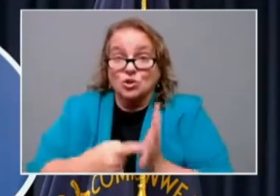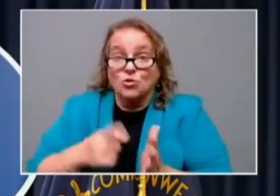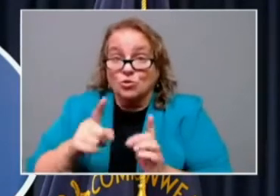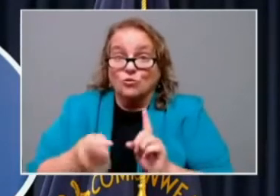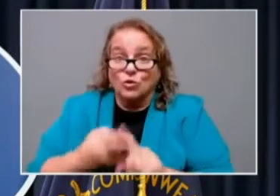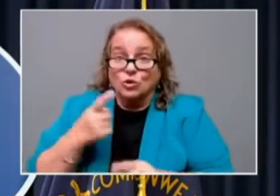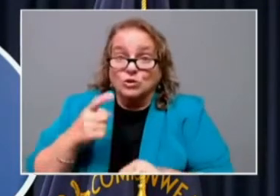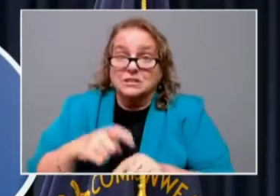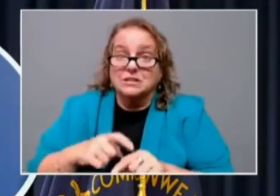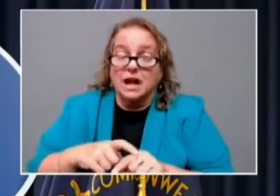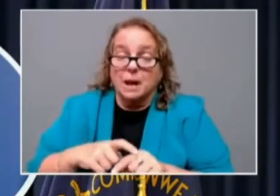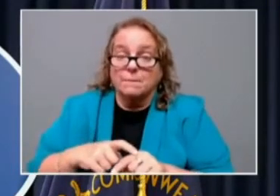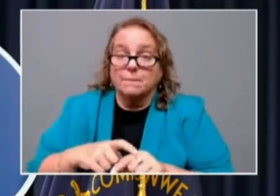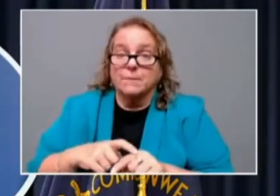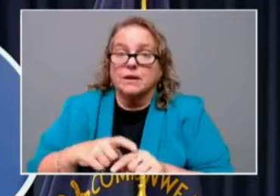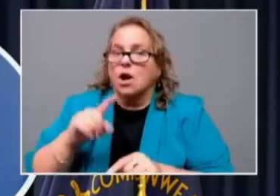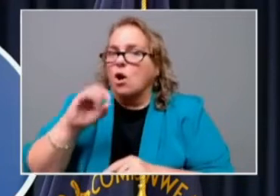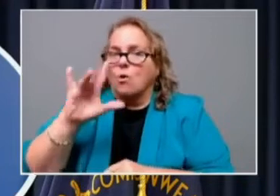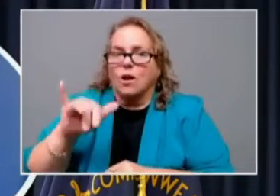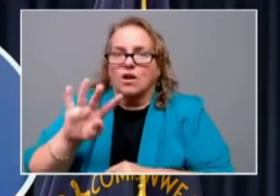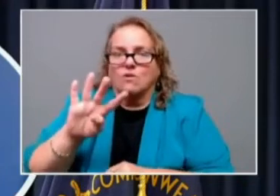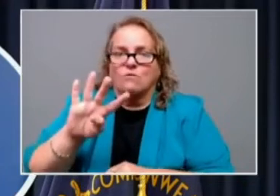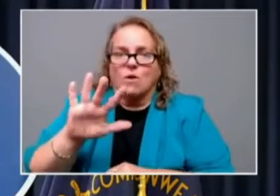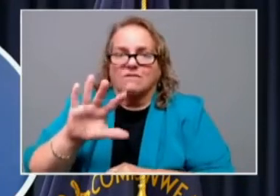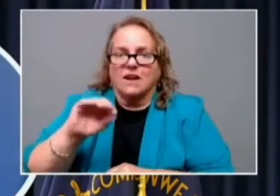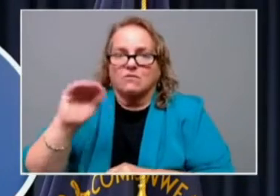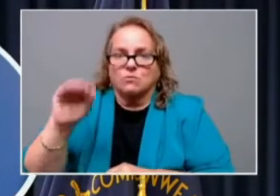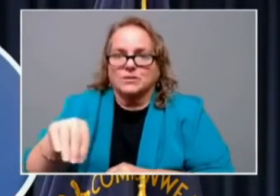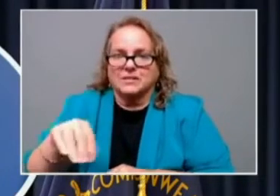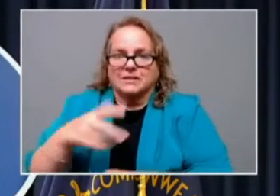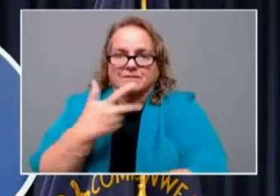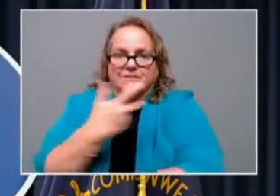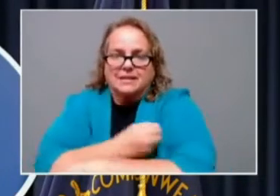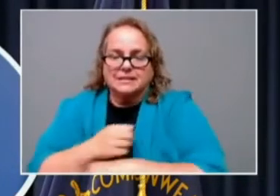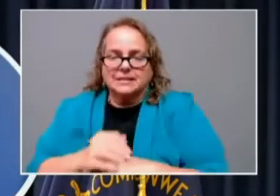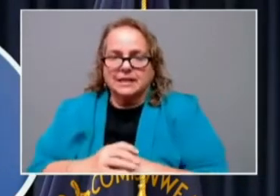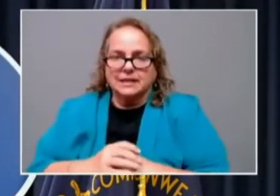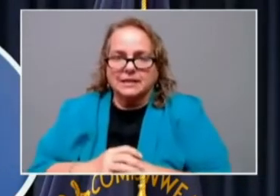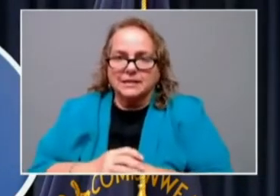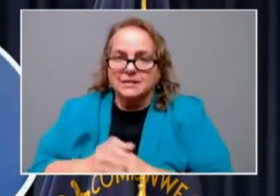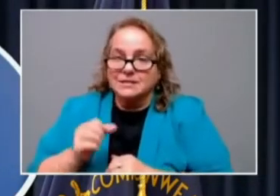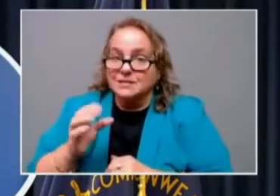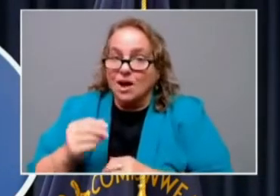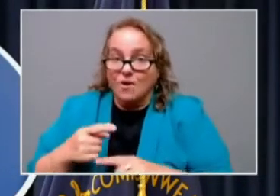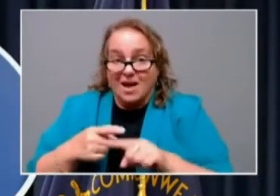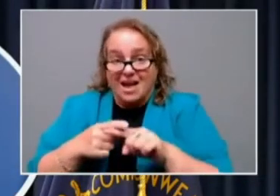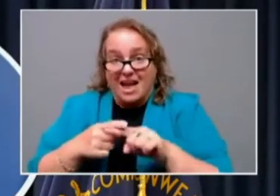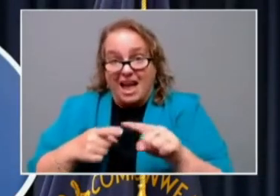data is only about 45% vaccinated. So at half the vaccination rate, we have